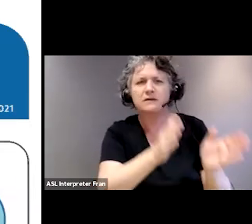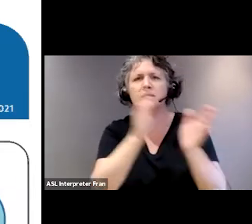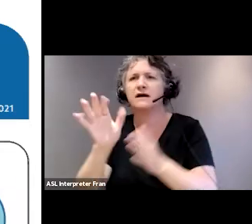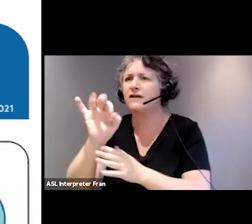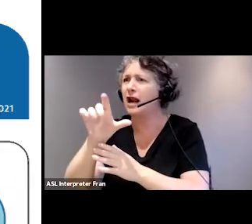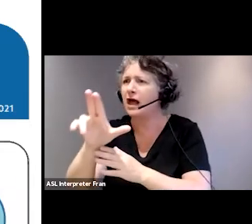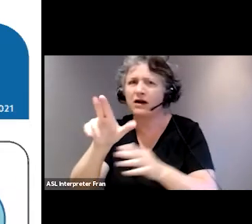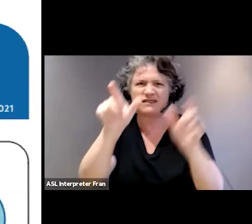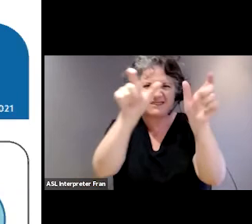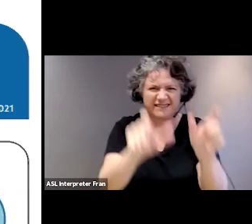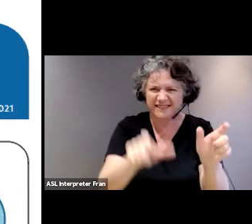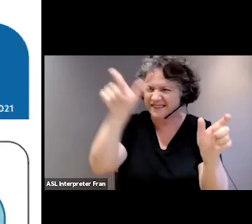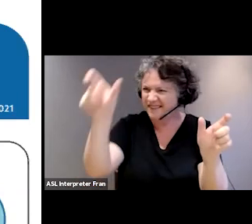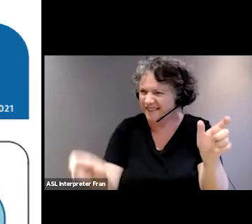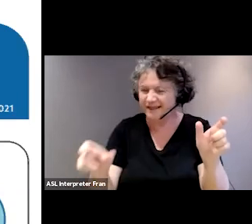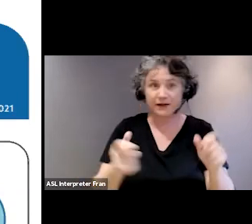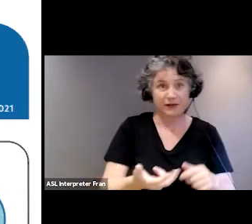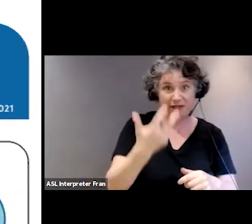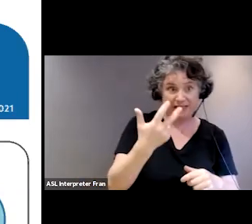vaccine first, that's really what the priority is and we are still in the pandemic we